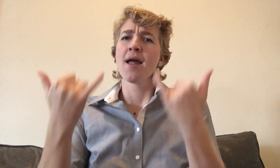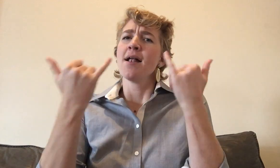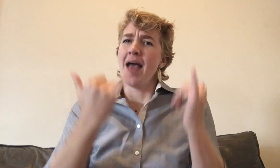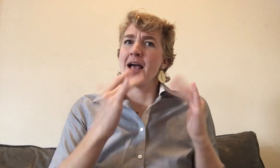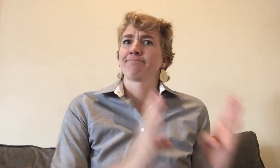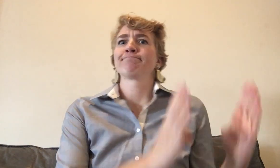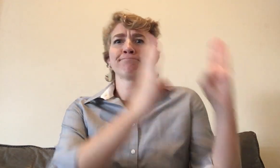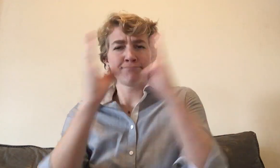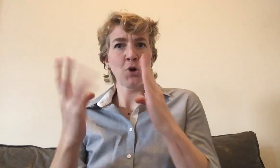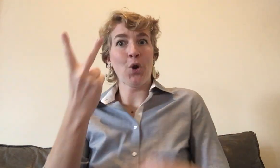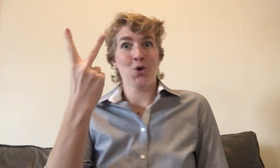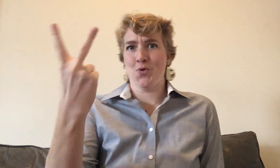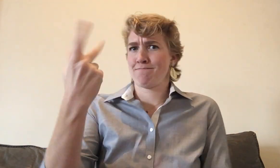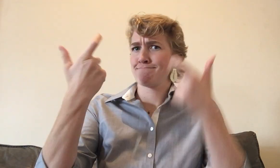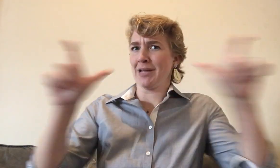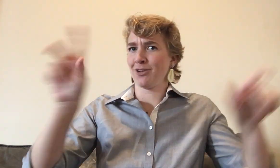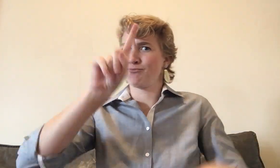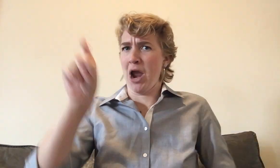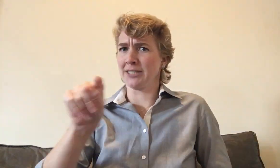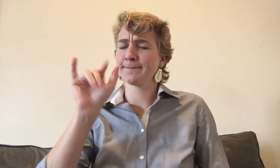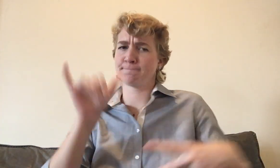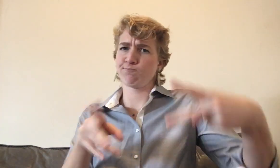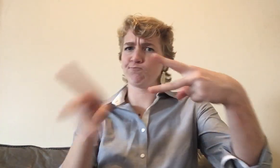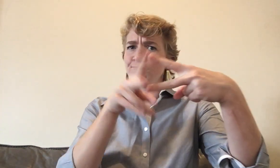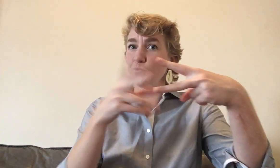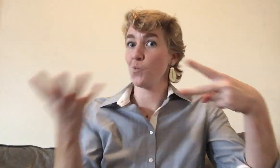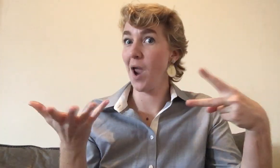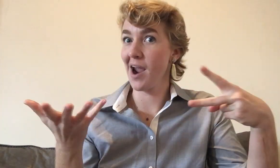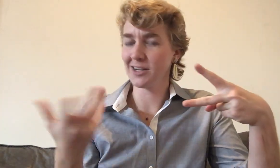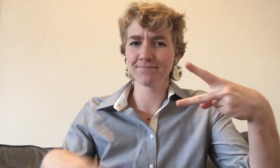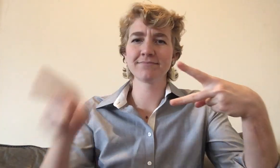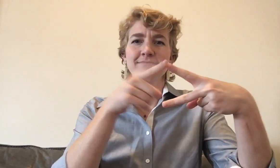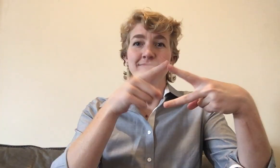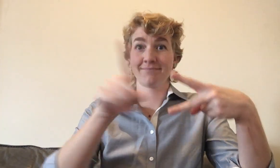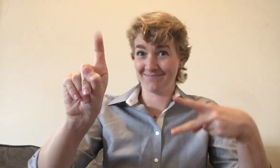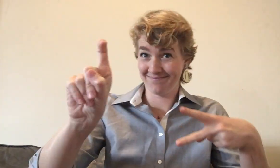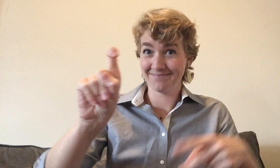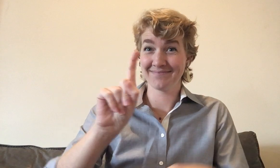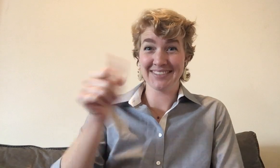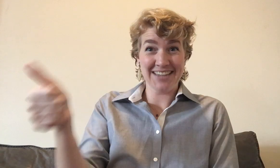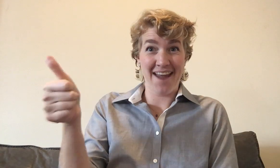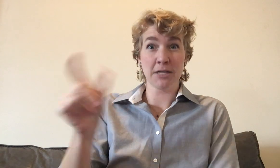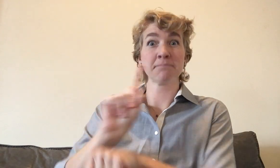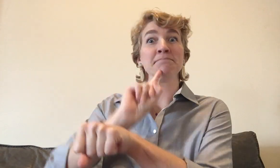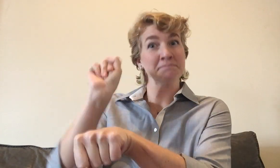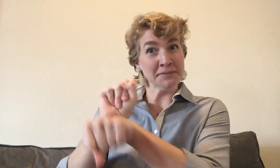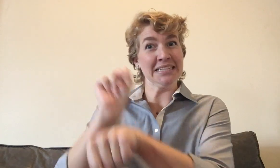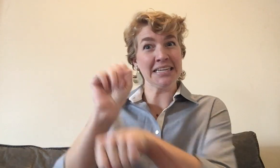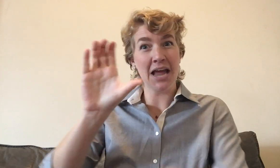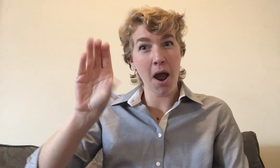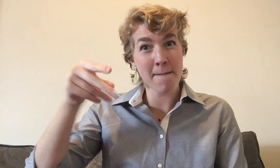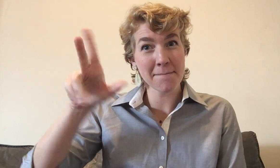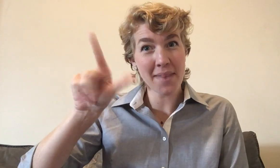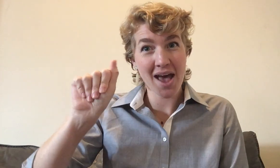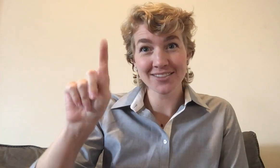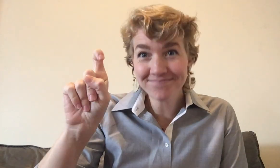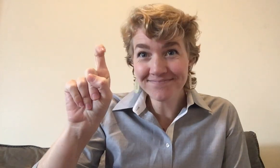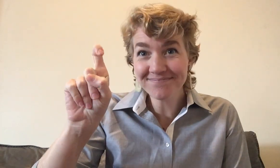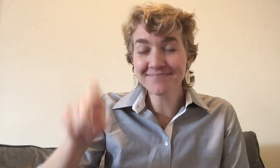Now, our two big questions are, 1) is SELF in fact a copula in ASL?